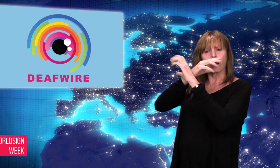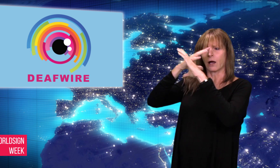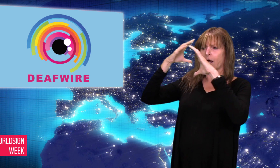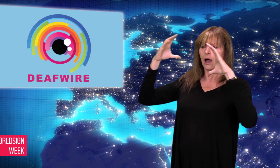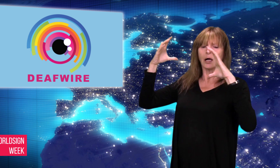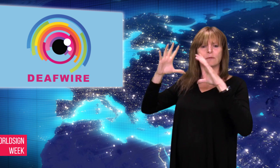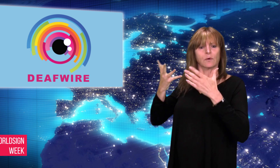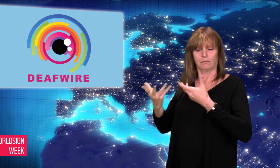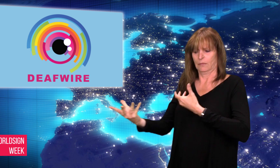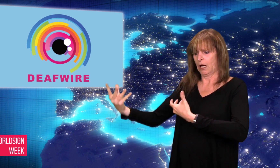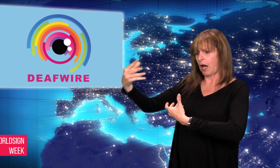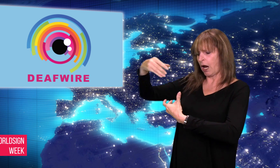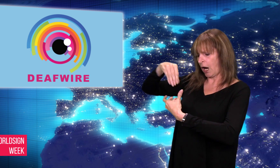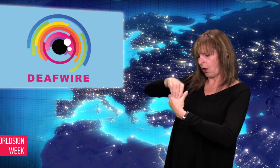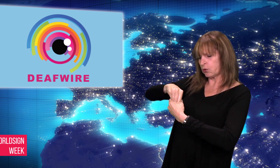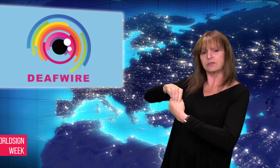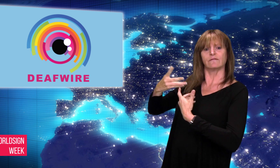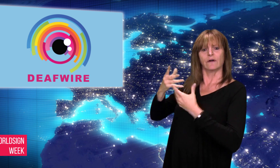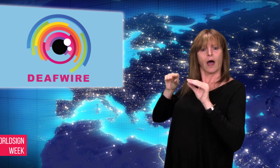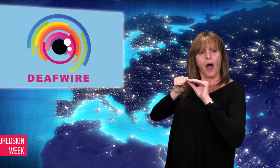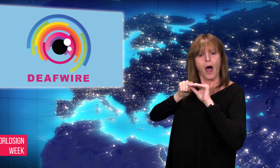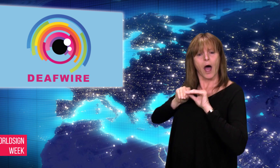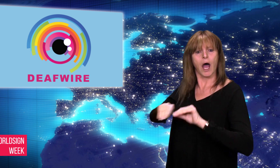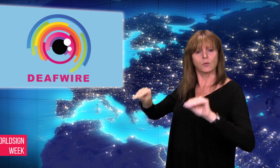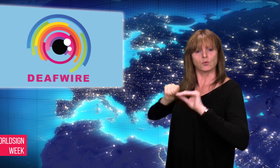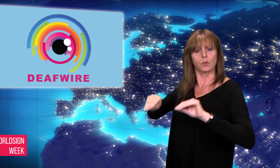with GNAD representatives. Together